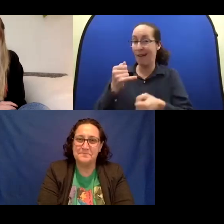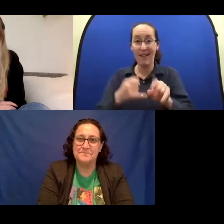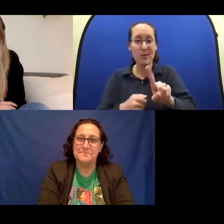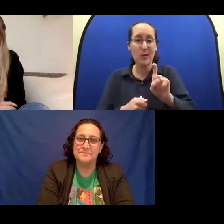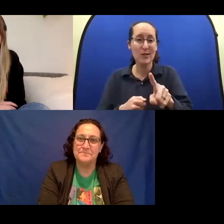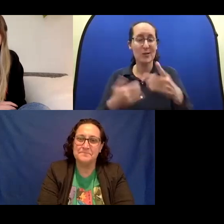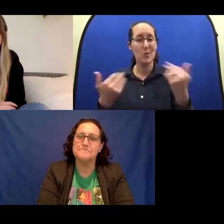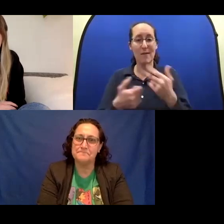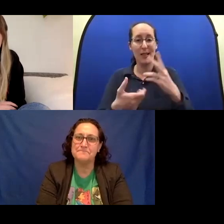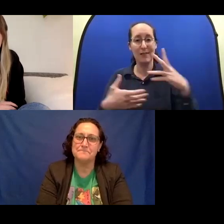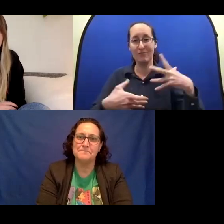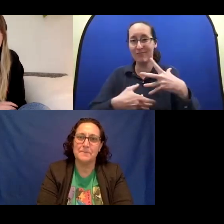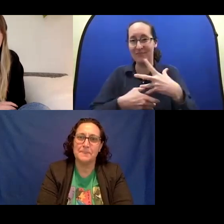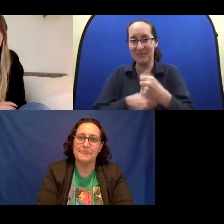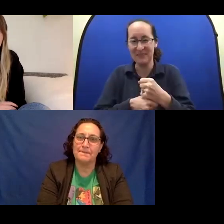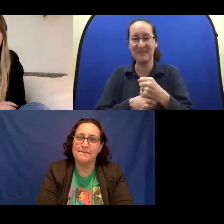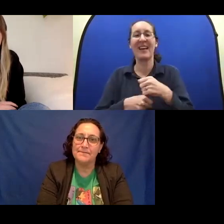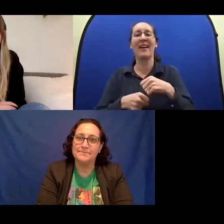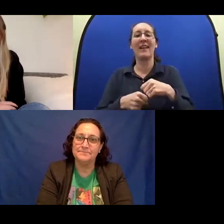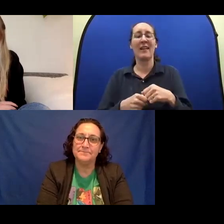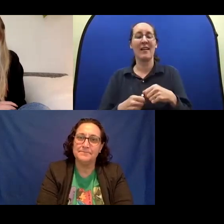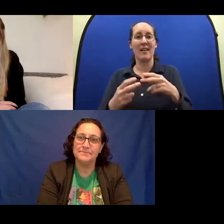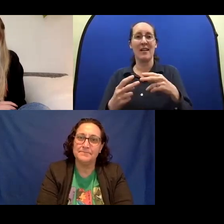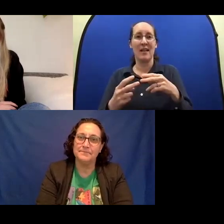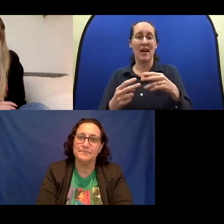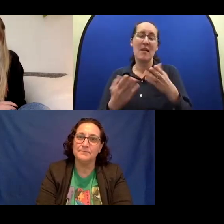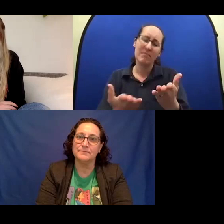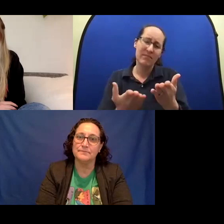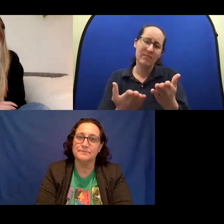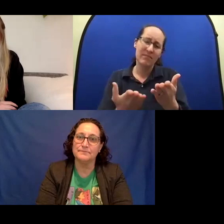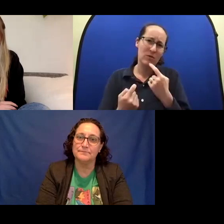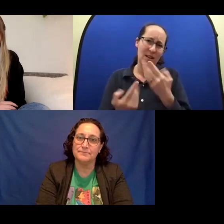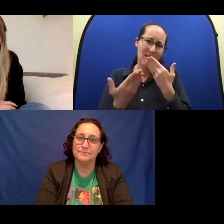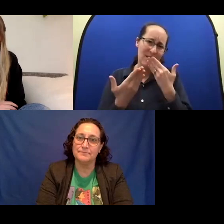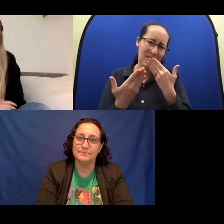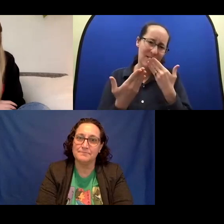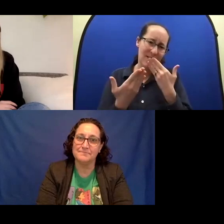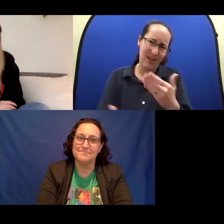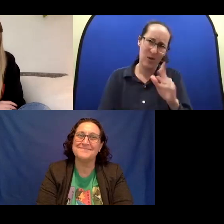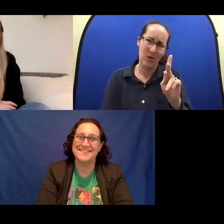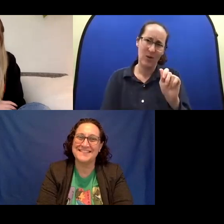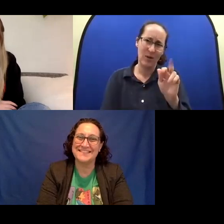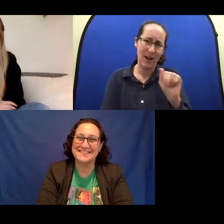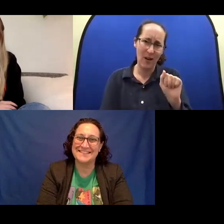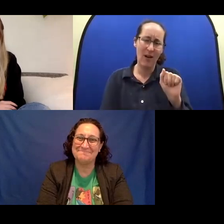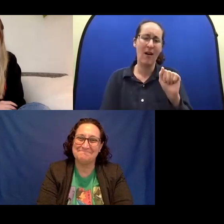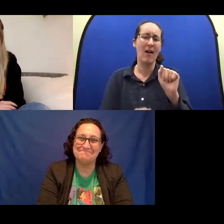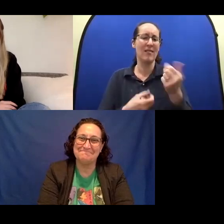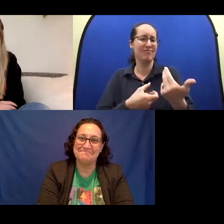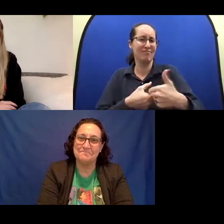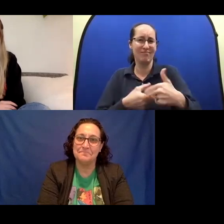our recording today, so we just wanted to thank you, Kara, so much for being here with us and also